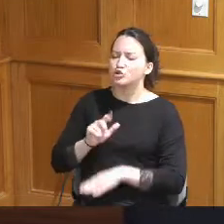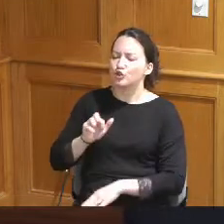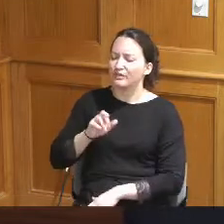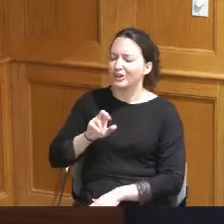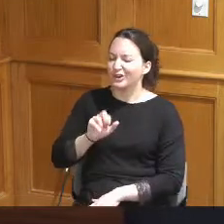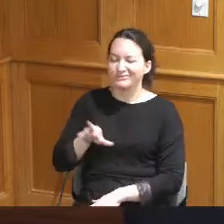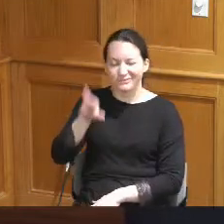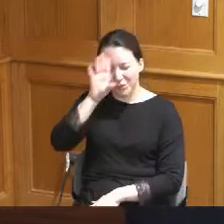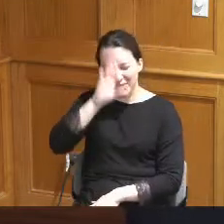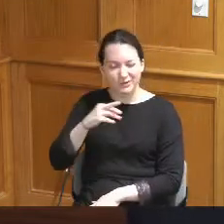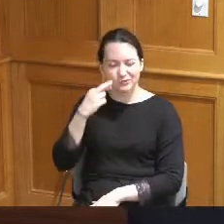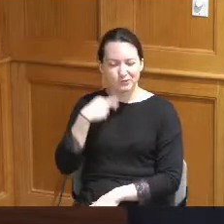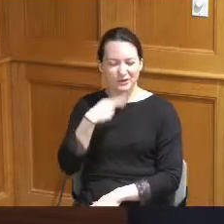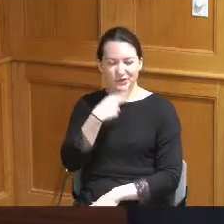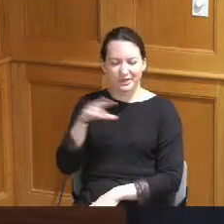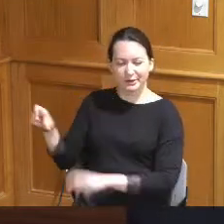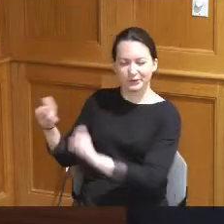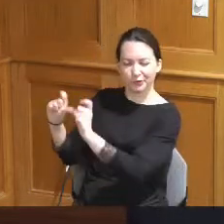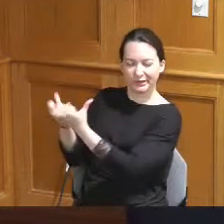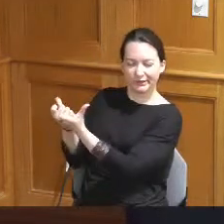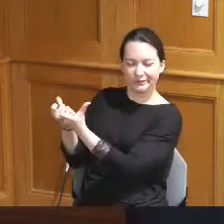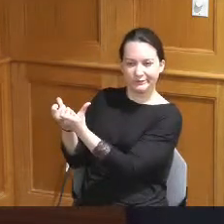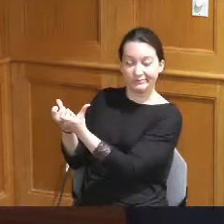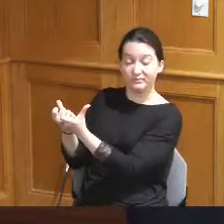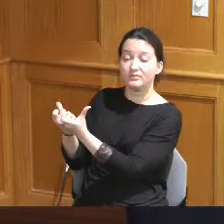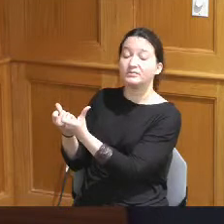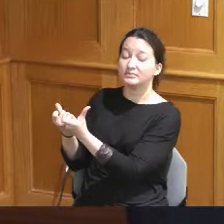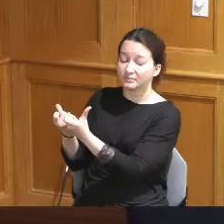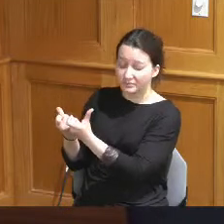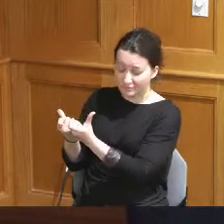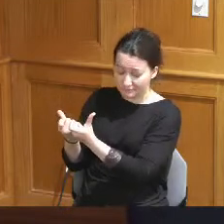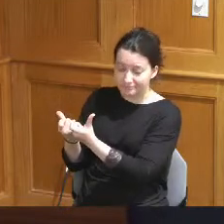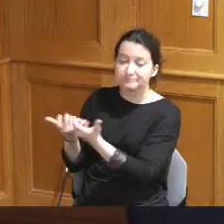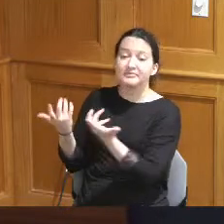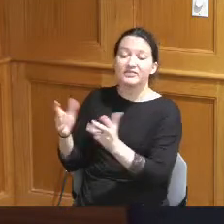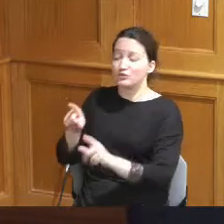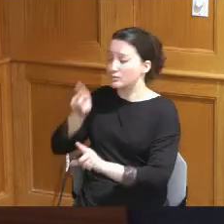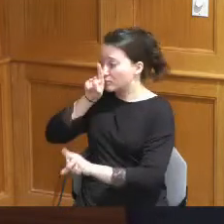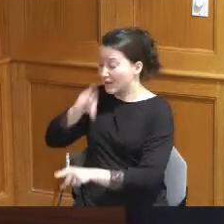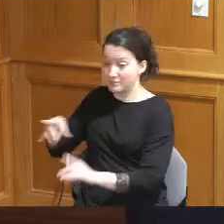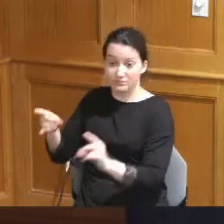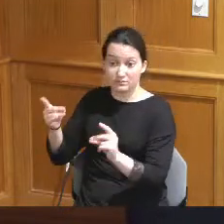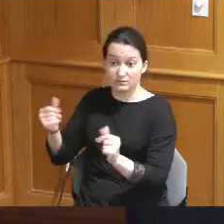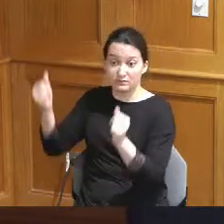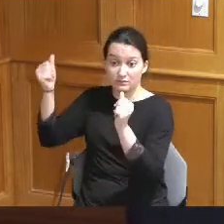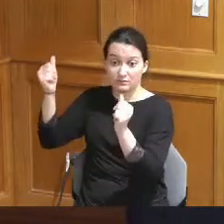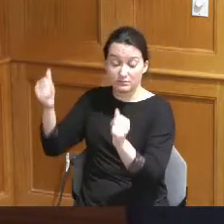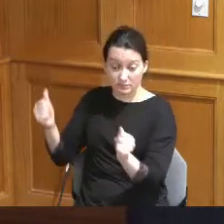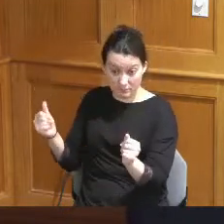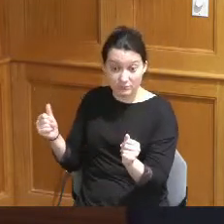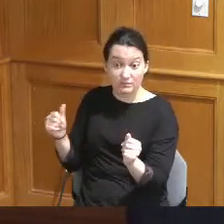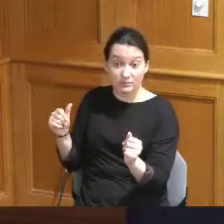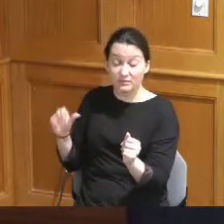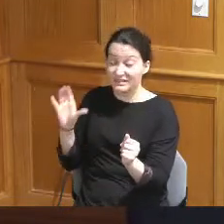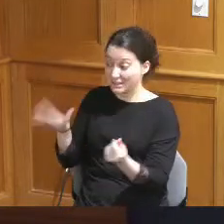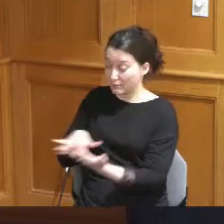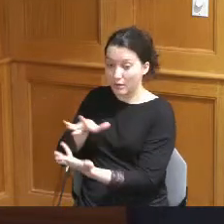the Restaurant Association we did respond immediately to the contact that was listed in the